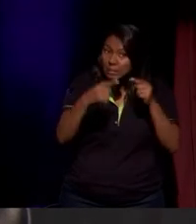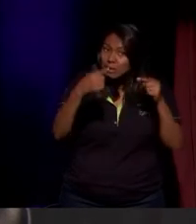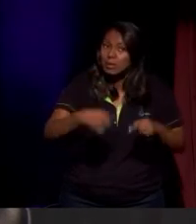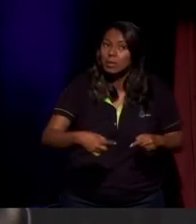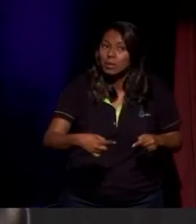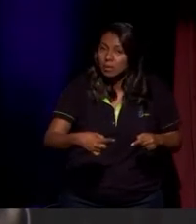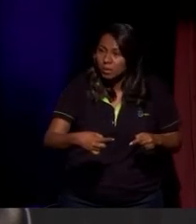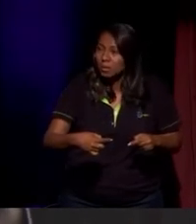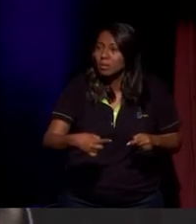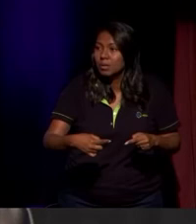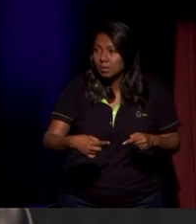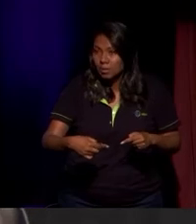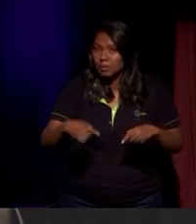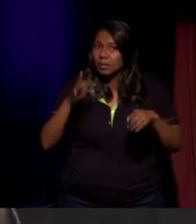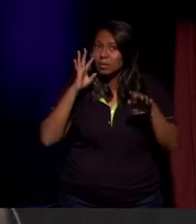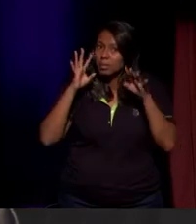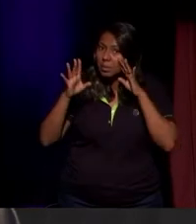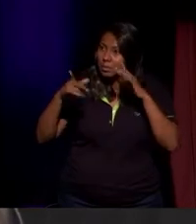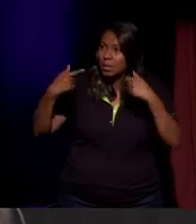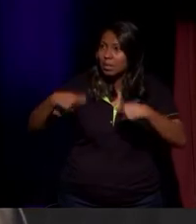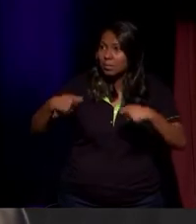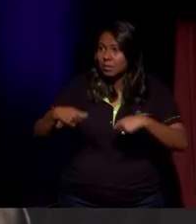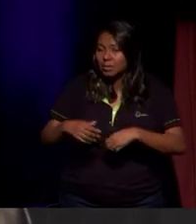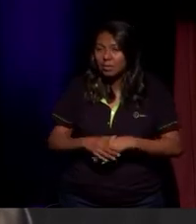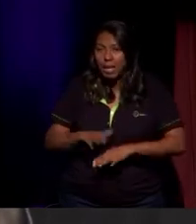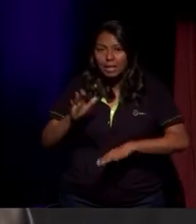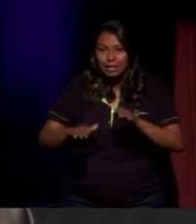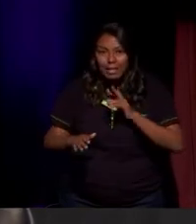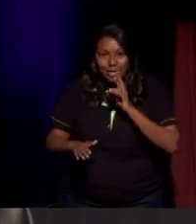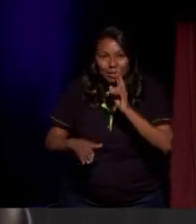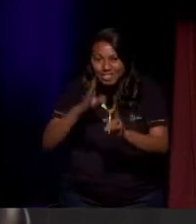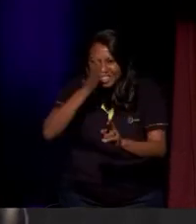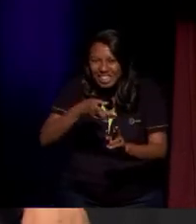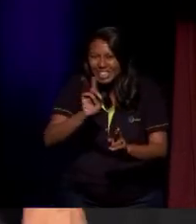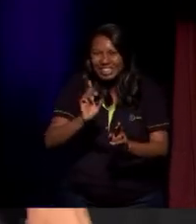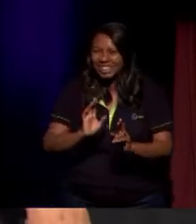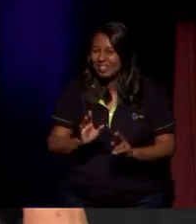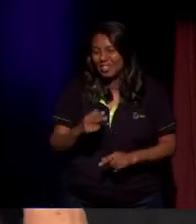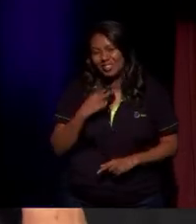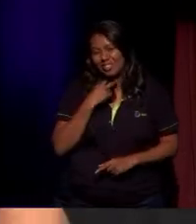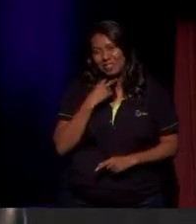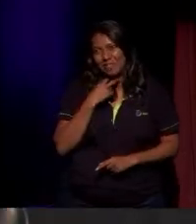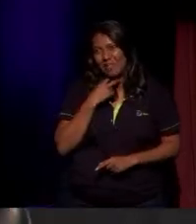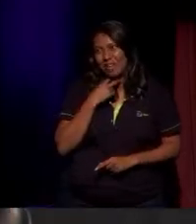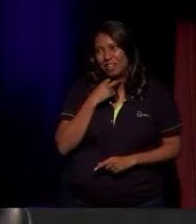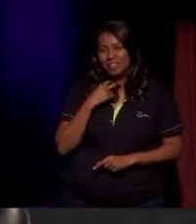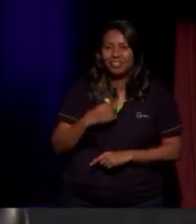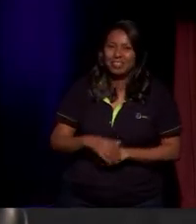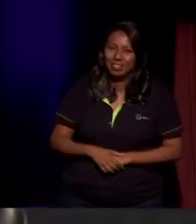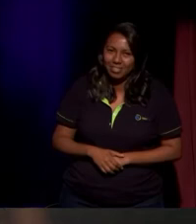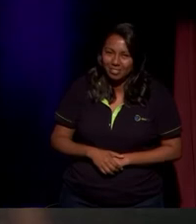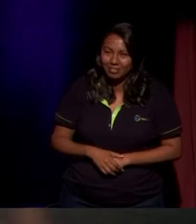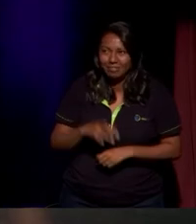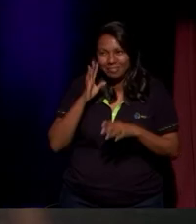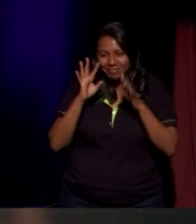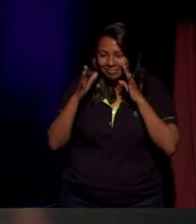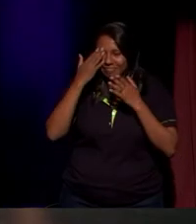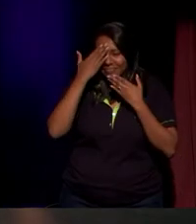that we will have to think, sometimes we escape the answer, but we cannot avoid thinking about these issues. Thank you.